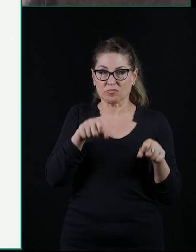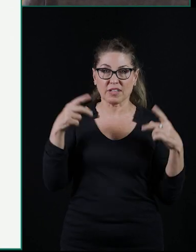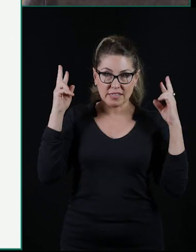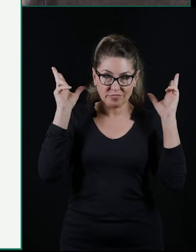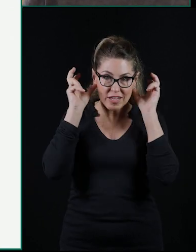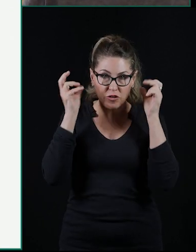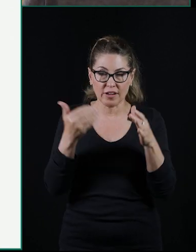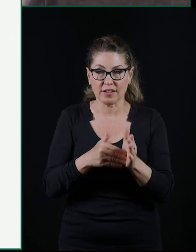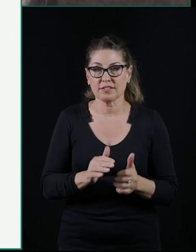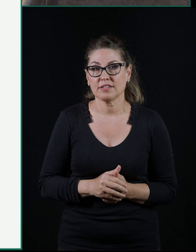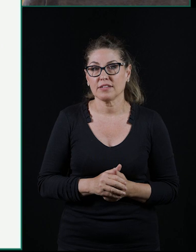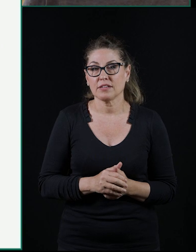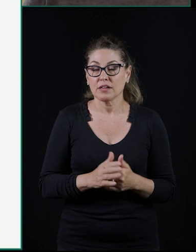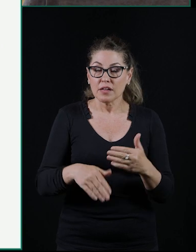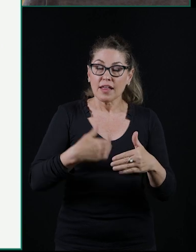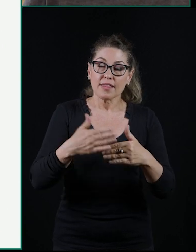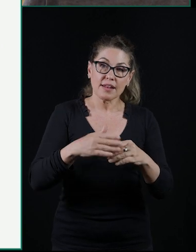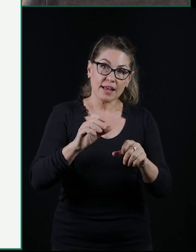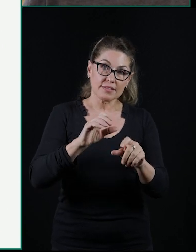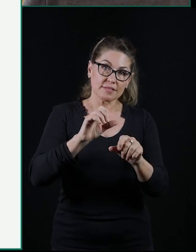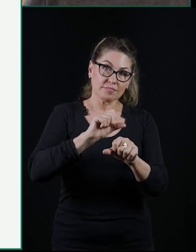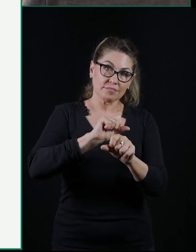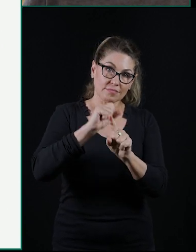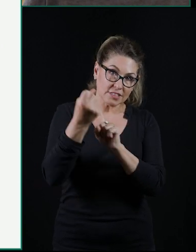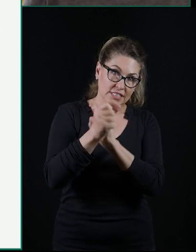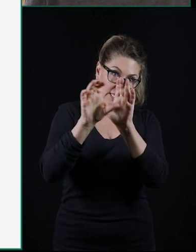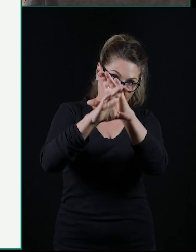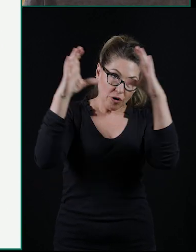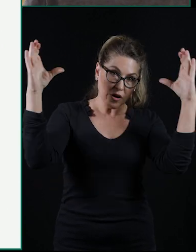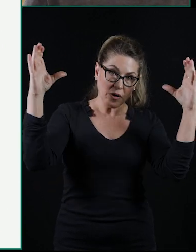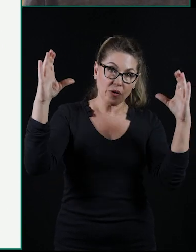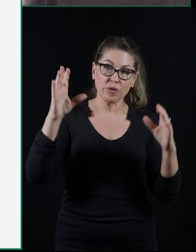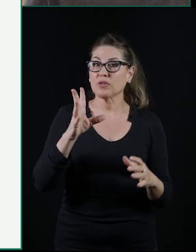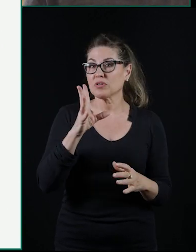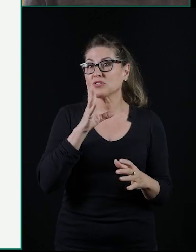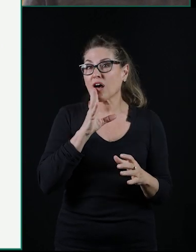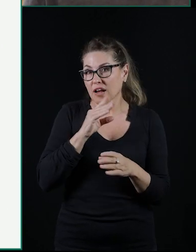And next scenario is talking within teams.